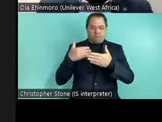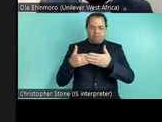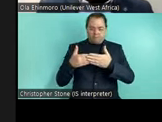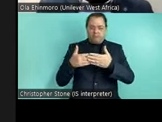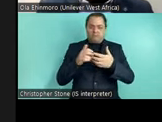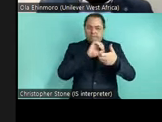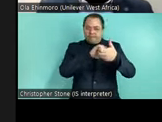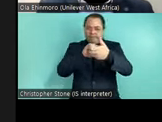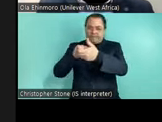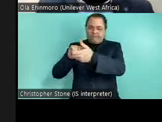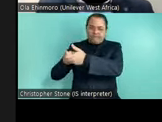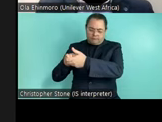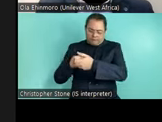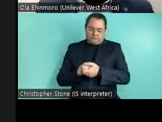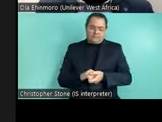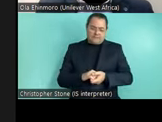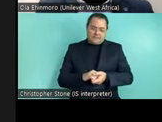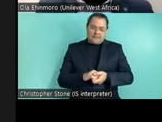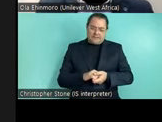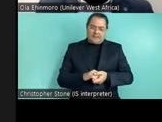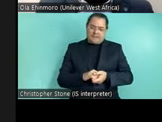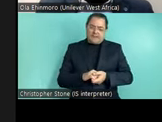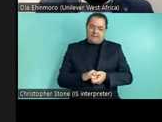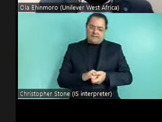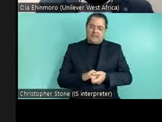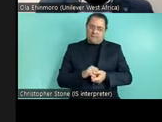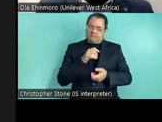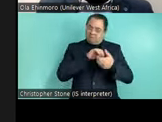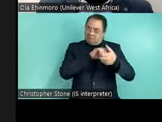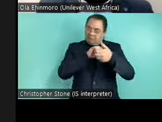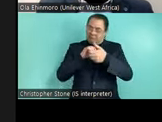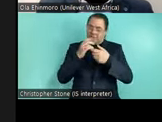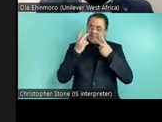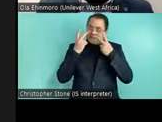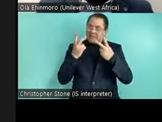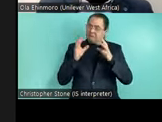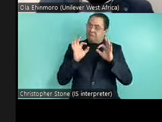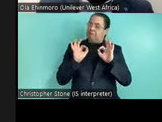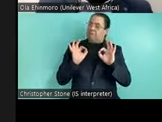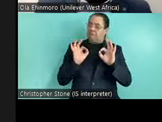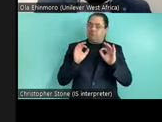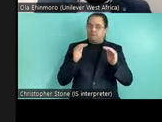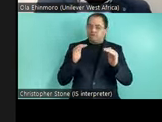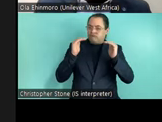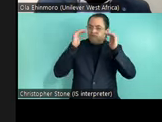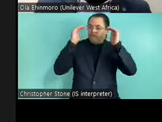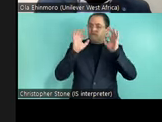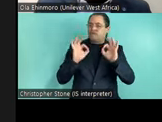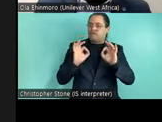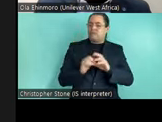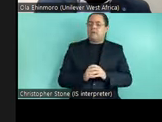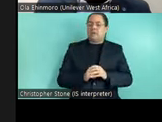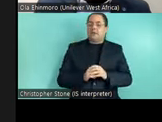who have made us made some level of success on our, you know journey to provide a lot